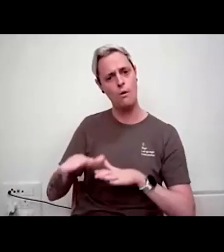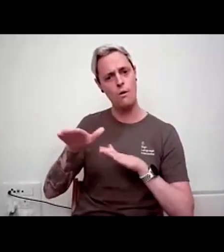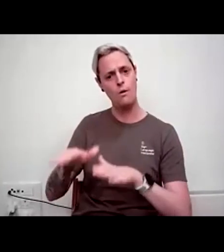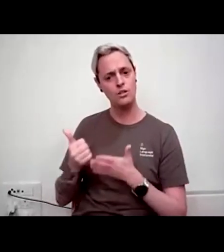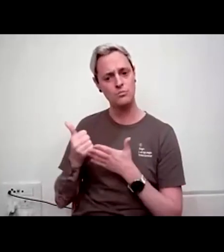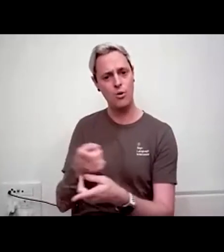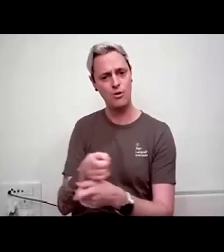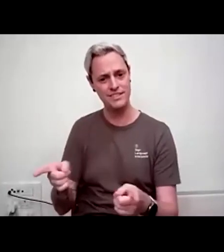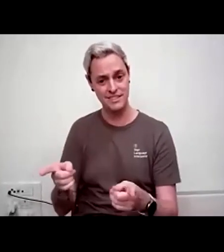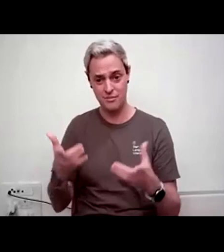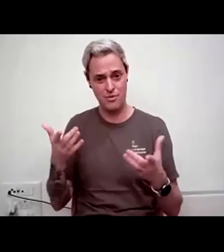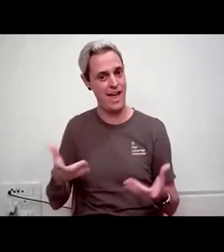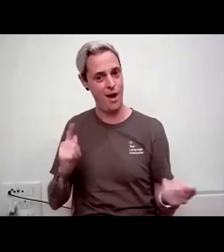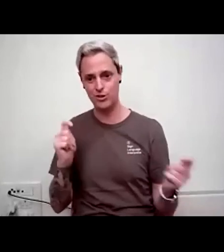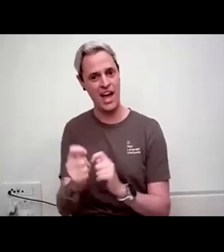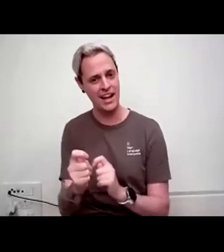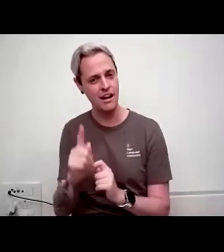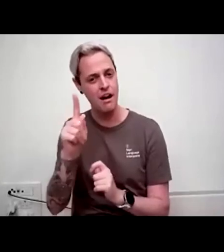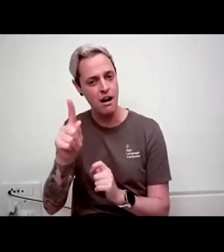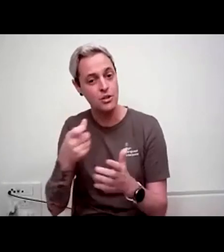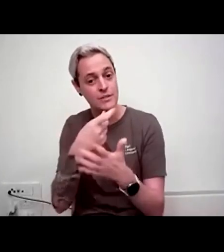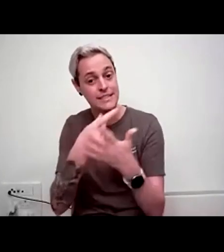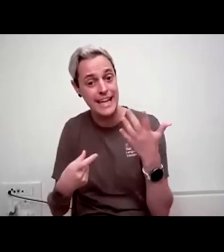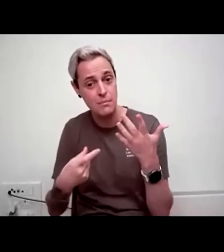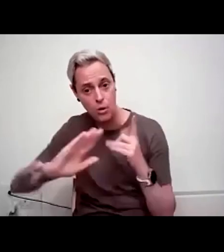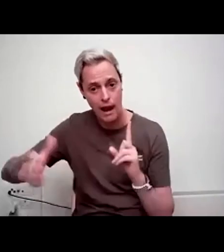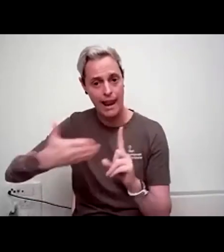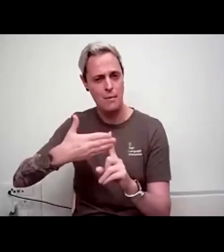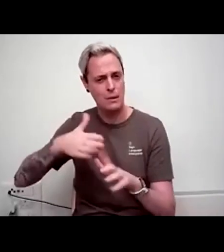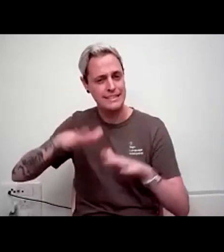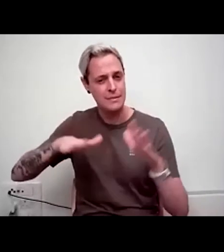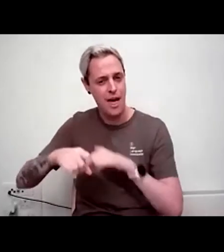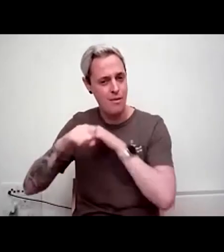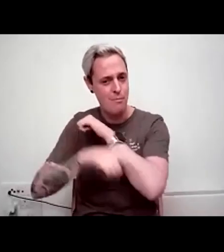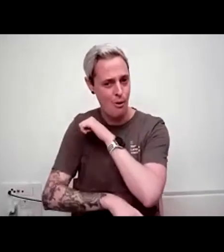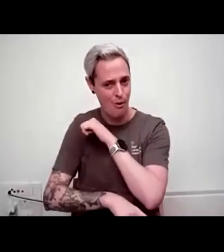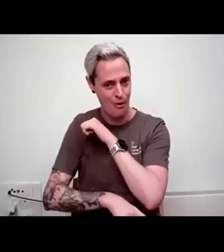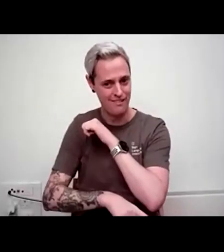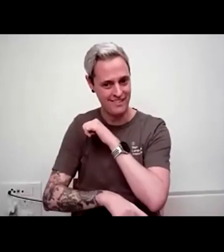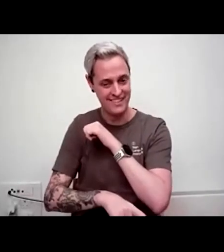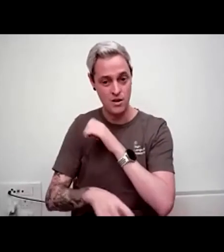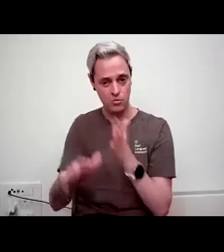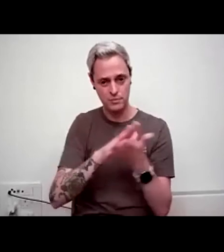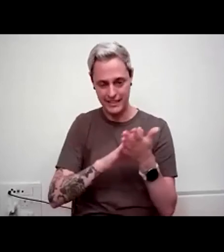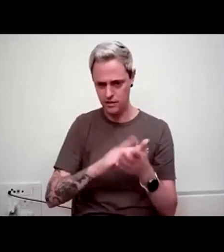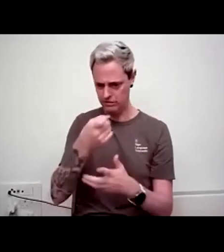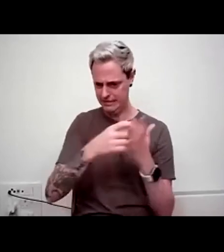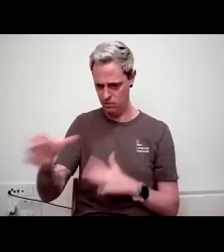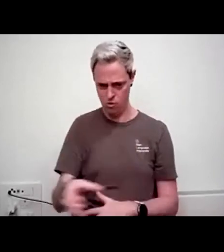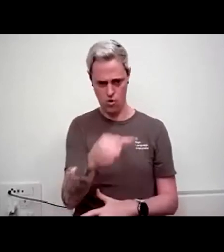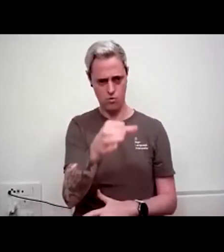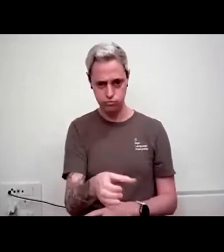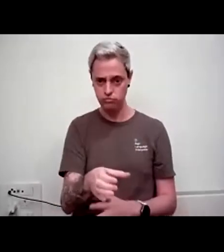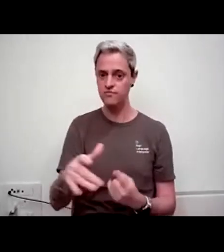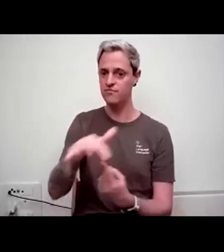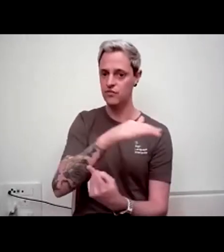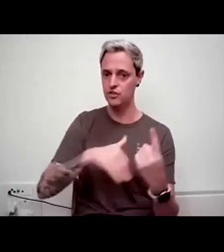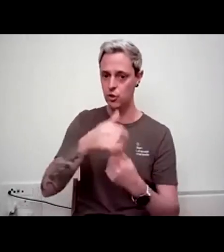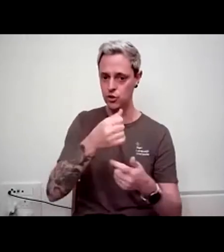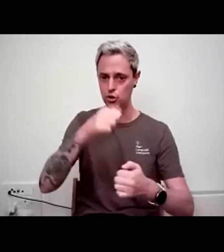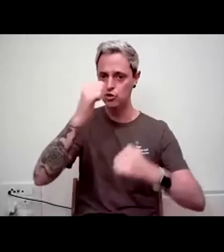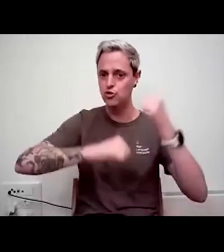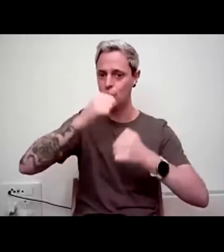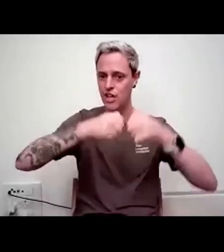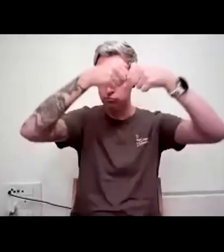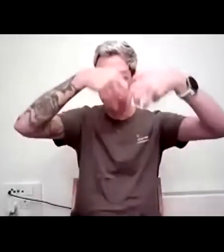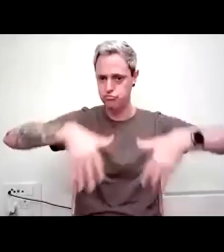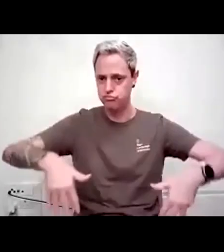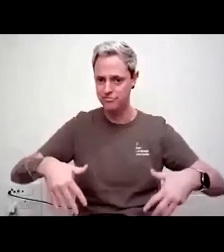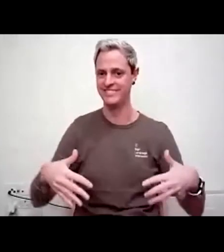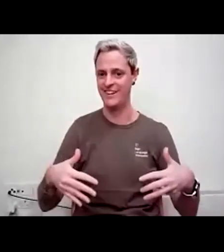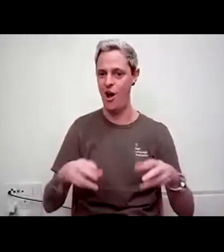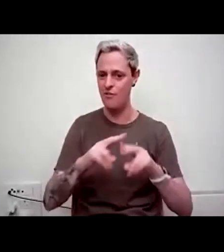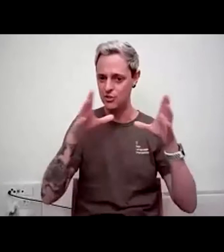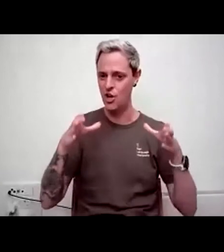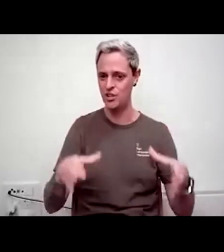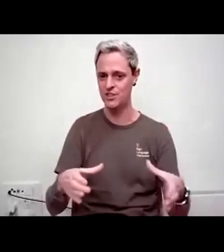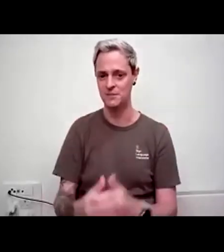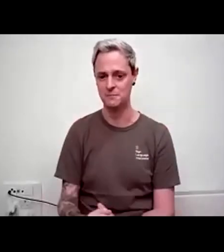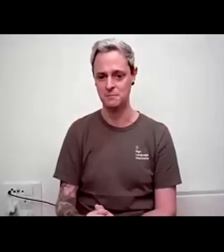Labelling disabled people today “the poor” is only appropriate to the extent that this label draws attention to the social construction of inferiority-superiority schemes.